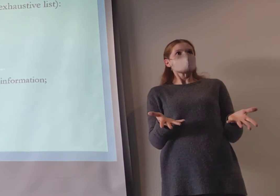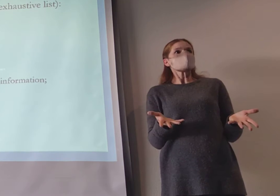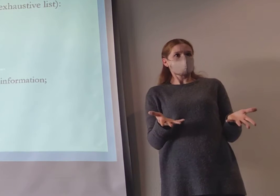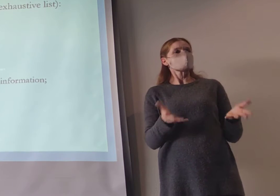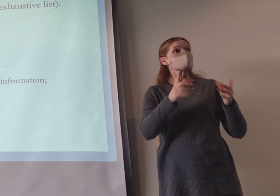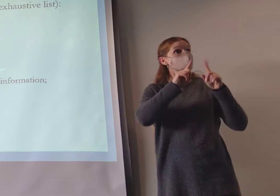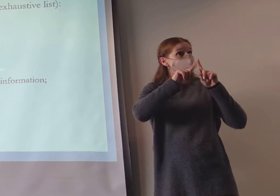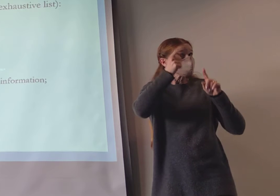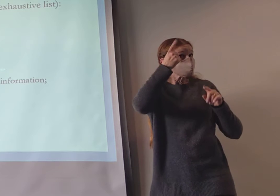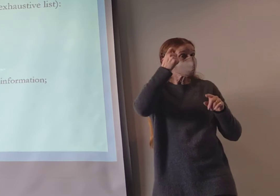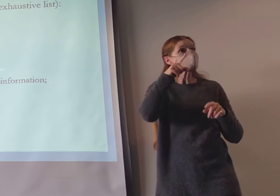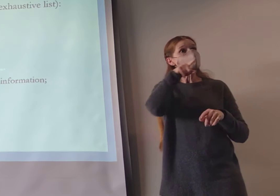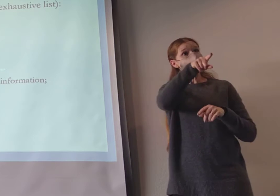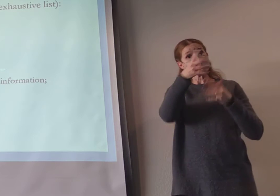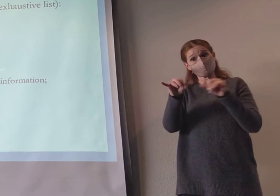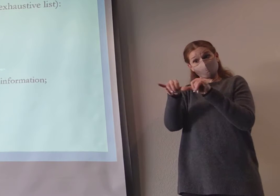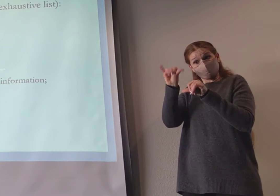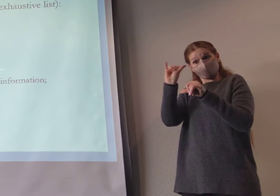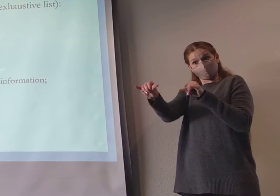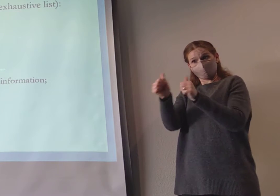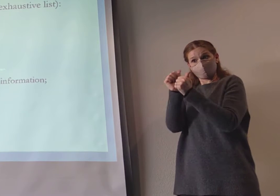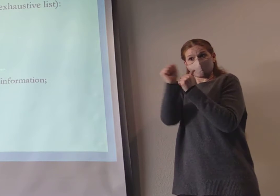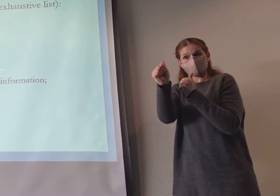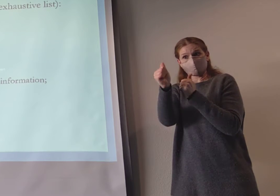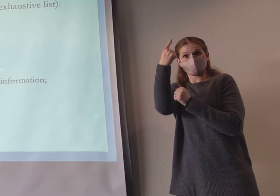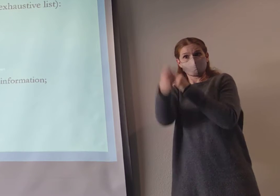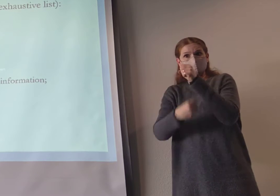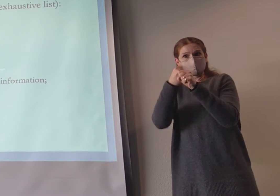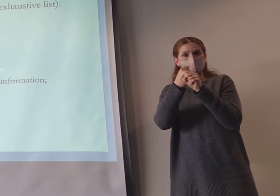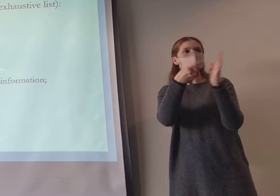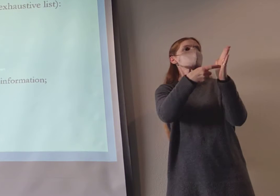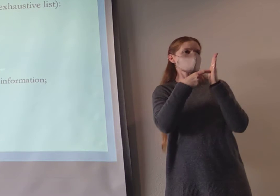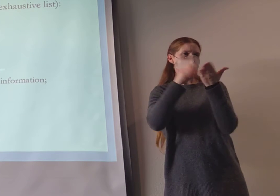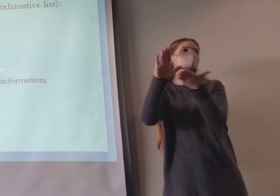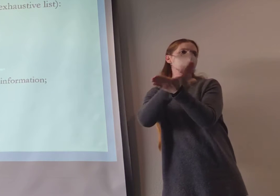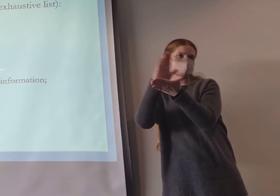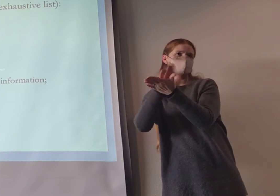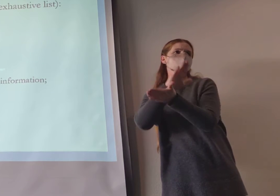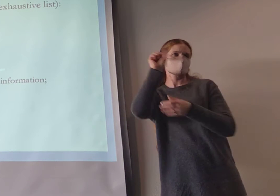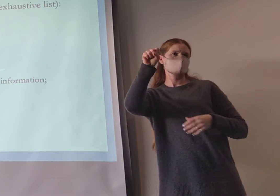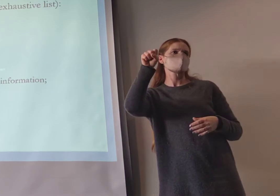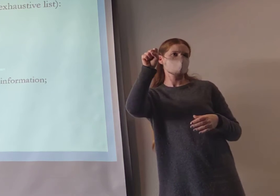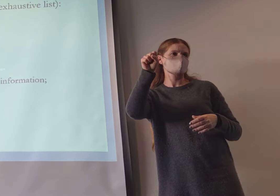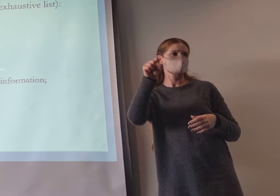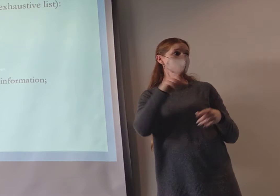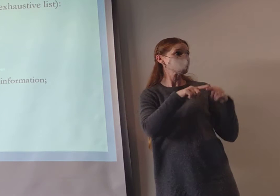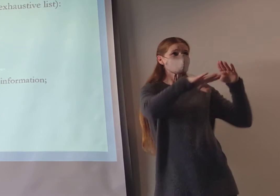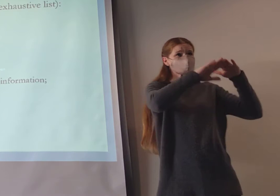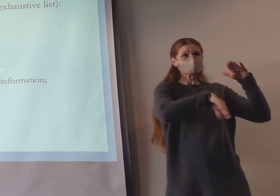for more than - for a year or longer, otherwise they can be verbal or written.